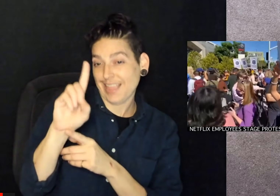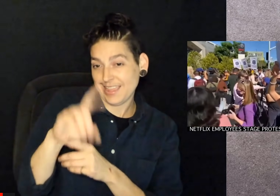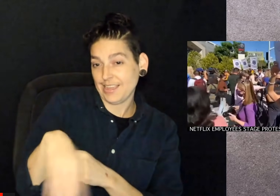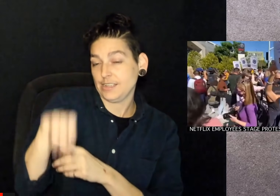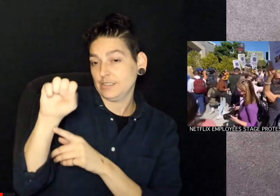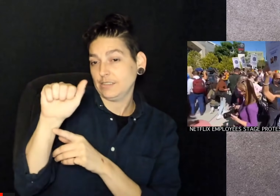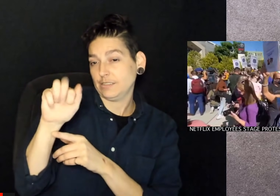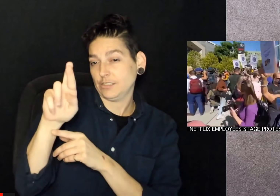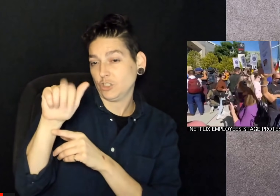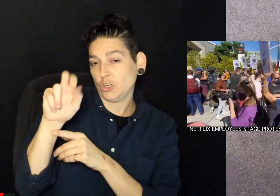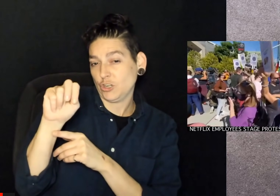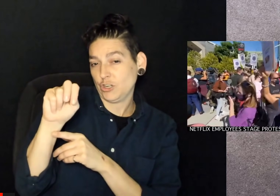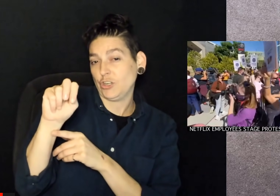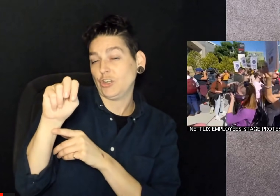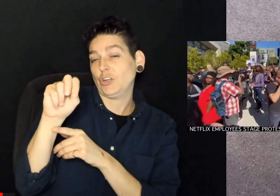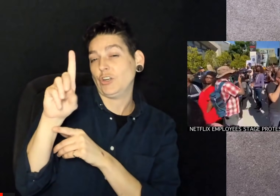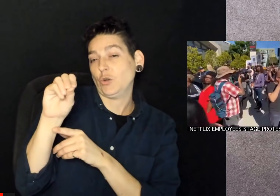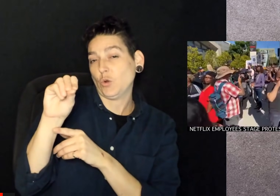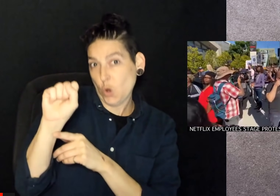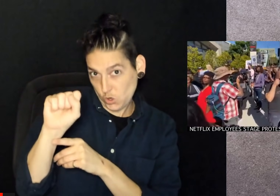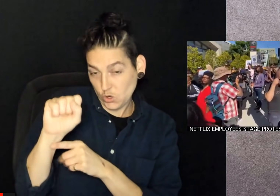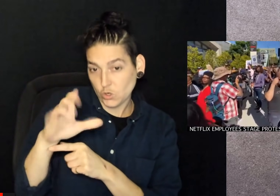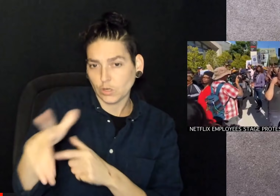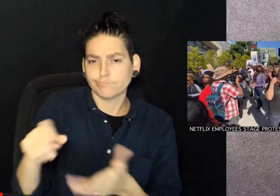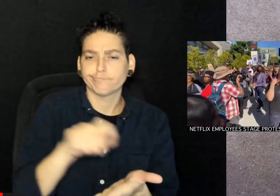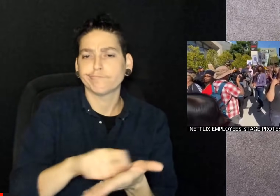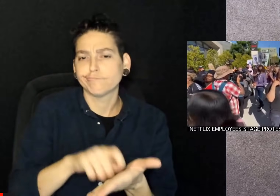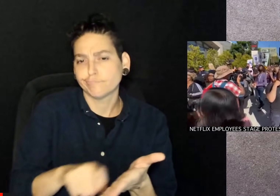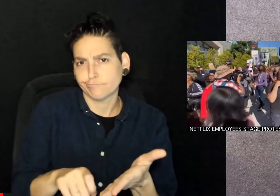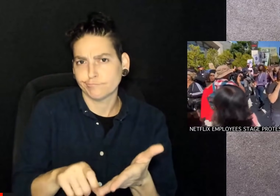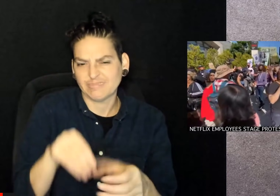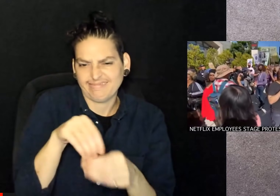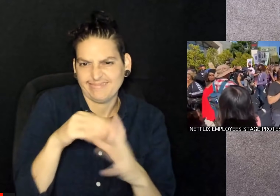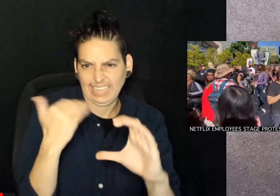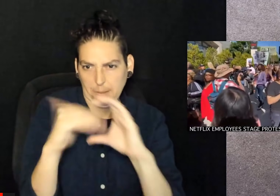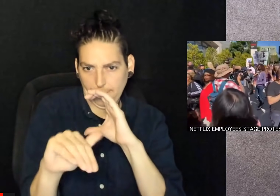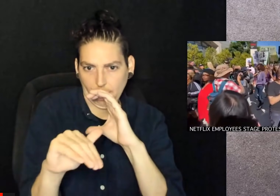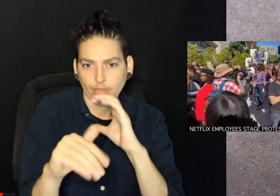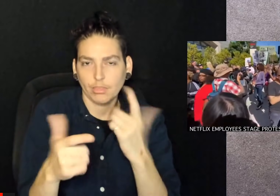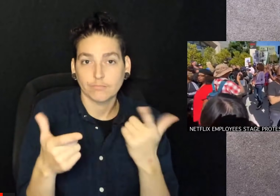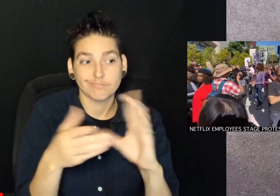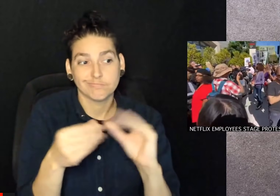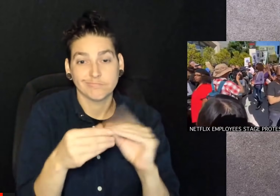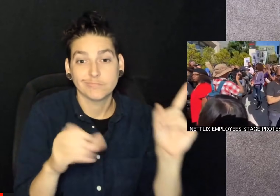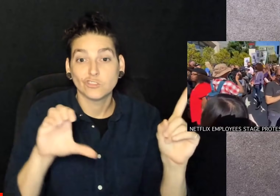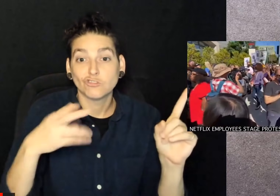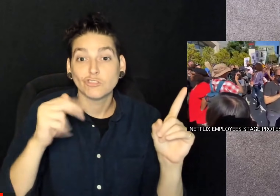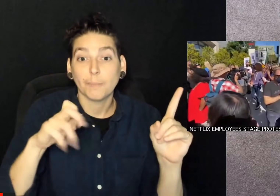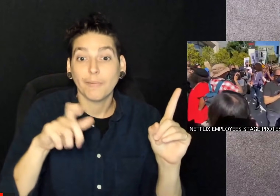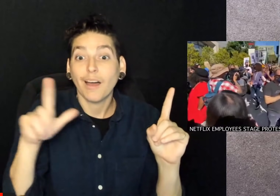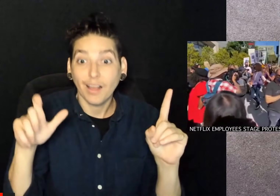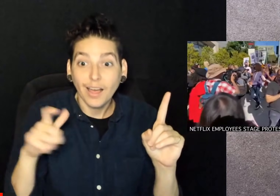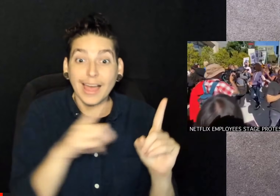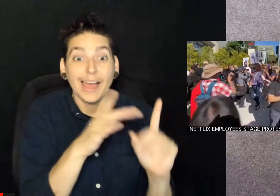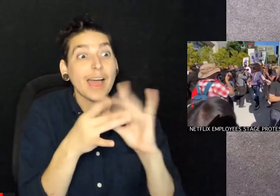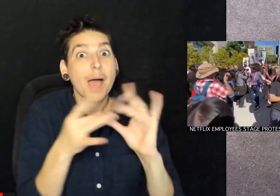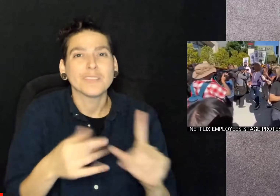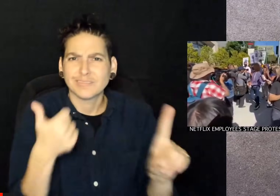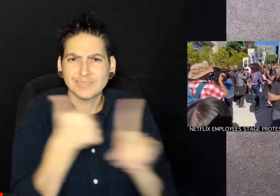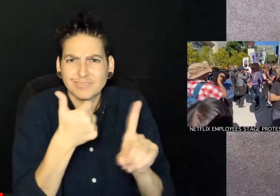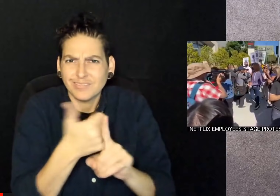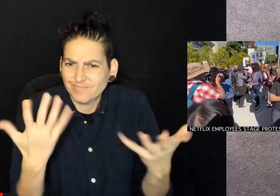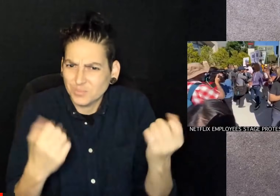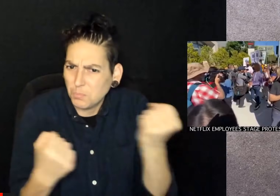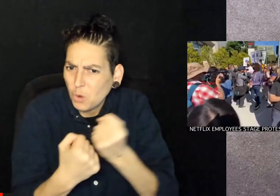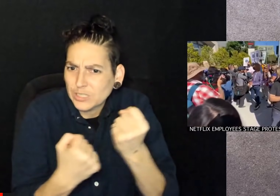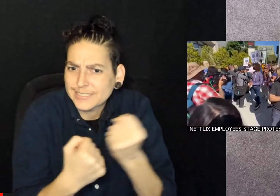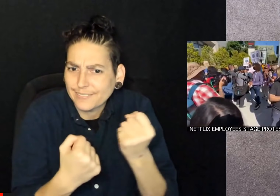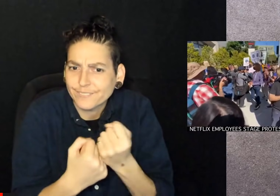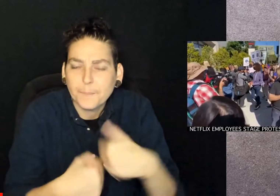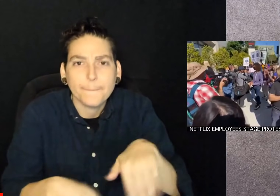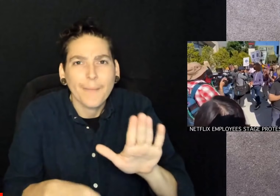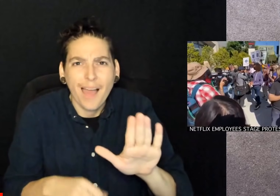according to variety Netflix co-CEO Ted Sarandos wrote internal emails that said Chappelle's